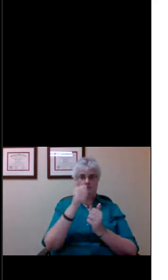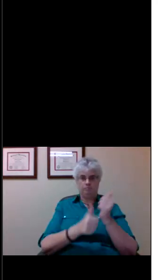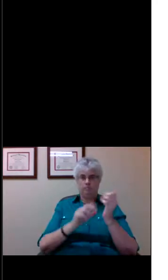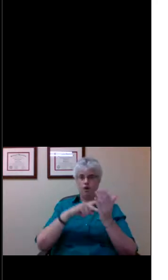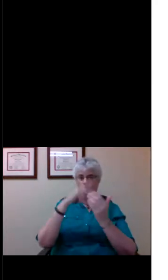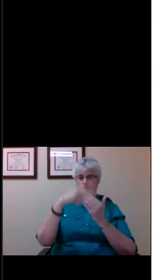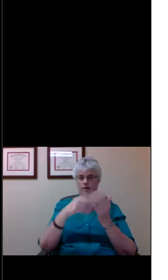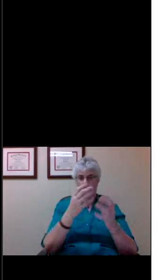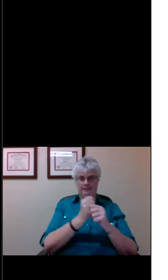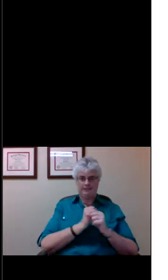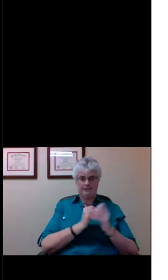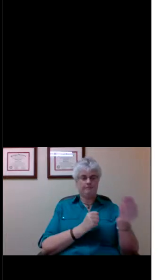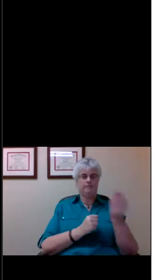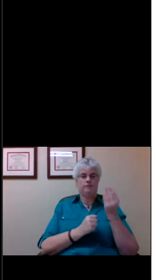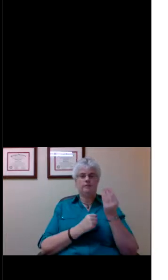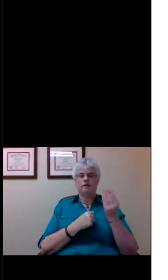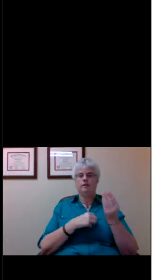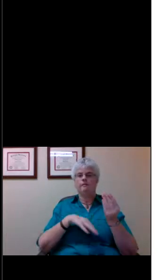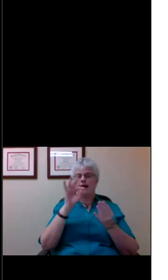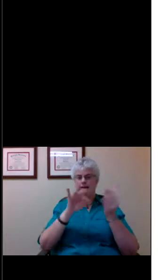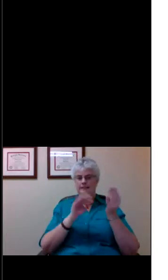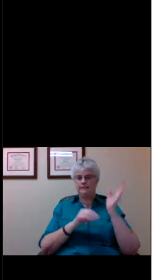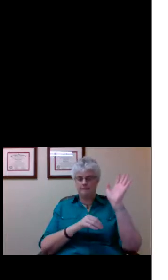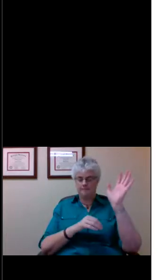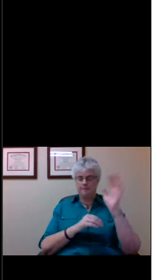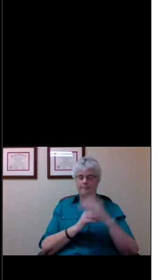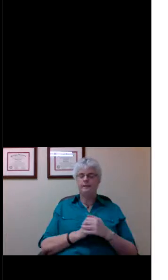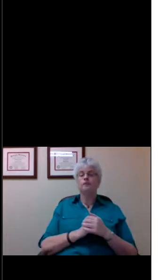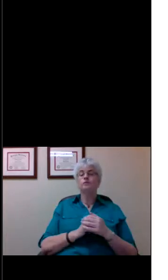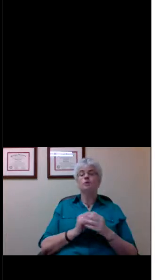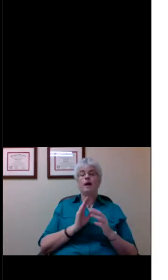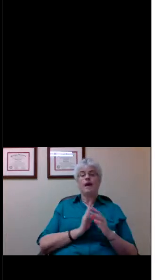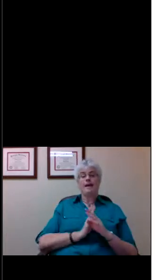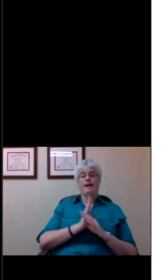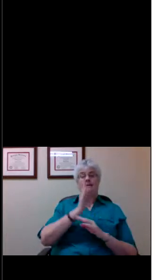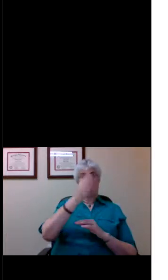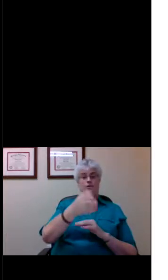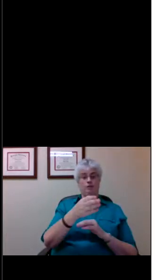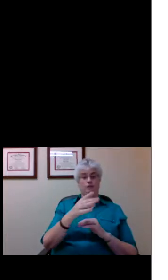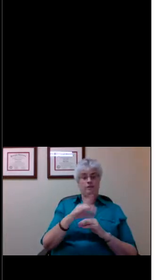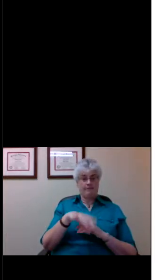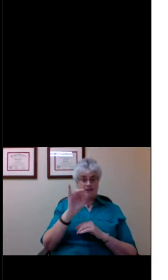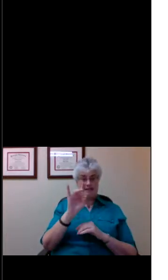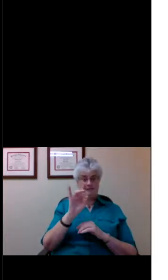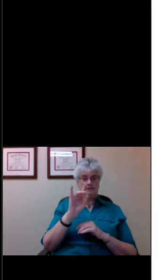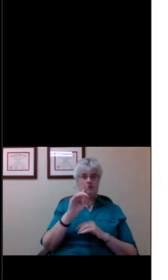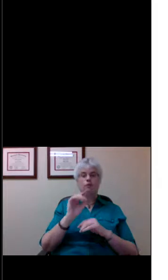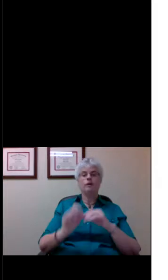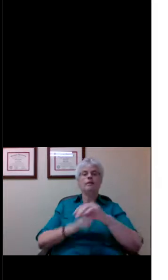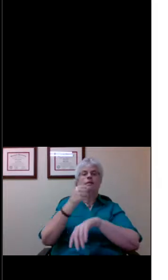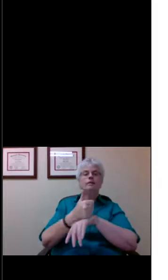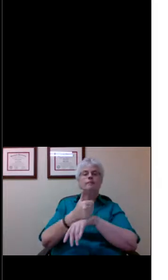to send a report to each program and a report of findings. So after the finding